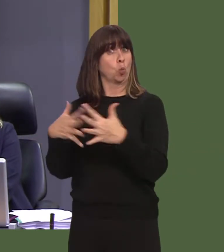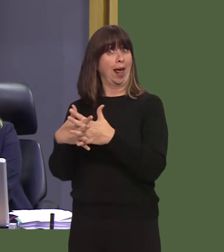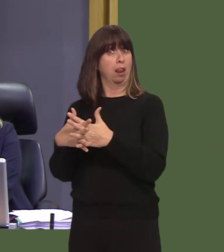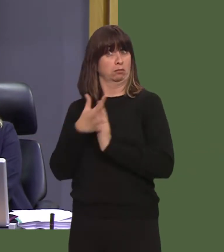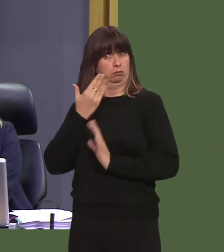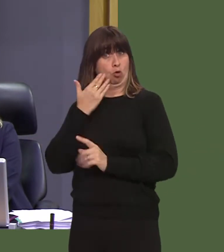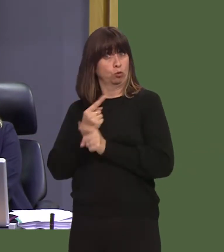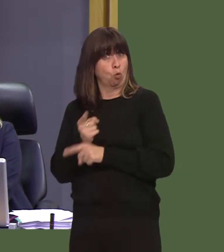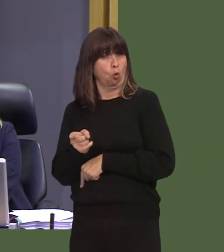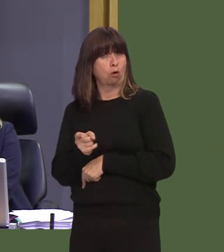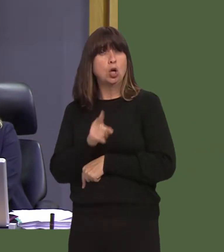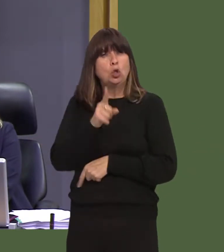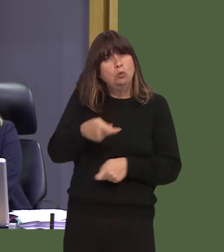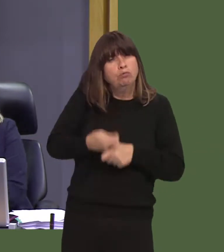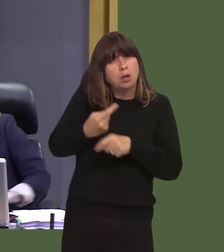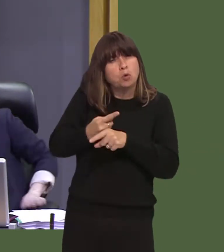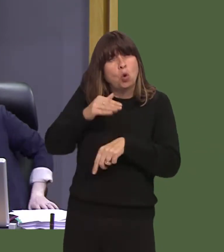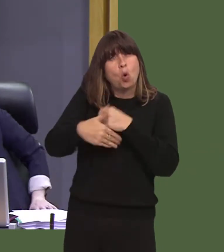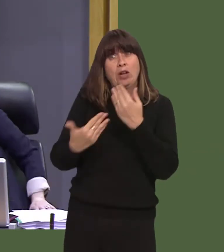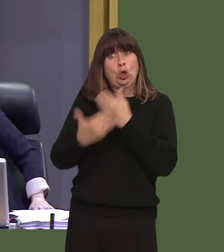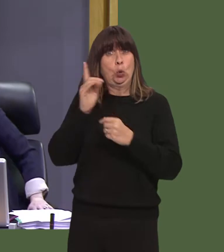You referred to the incoming chief executive.